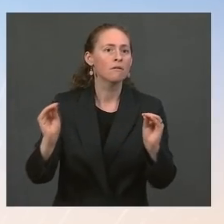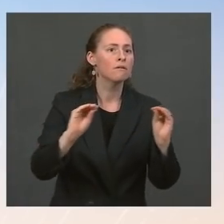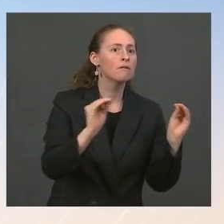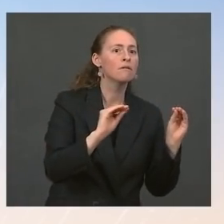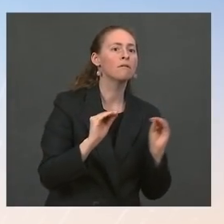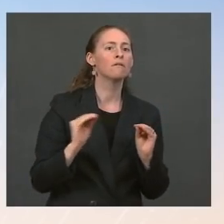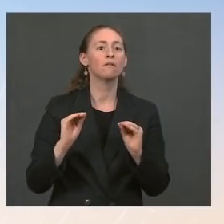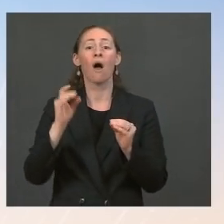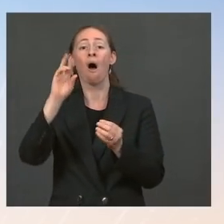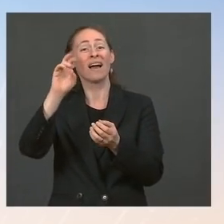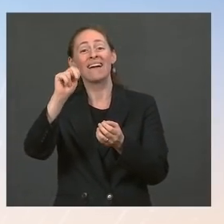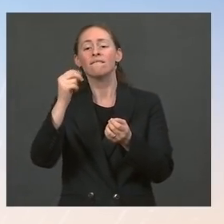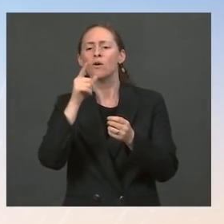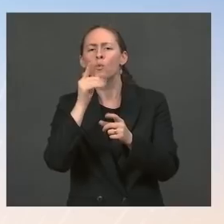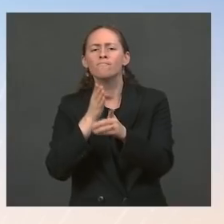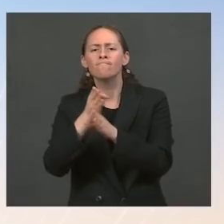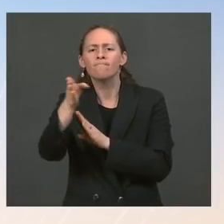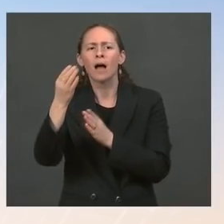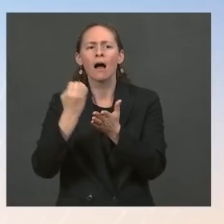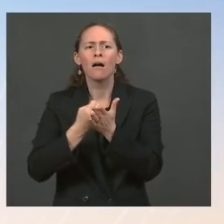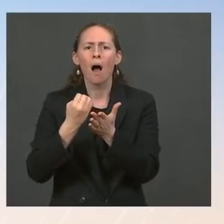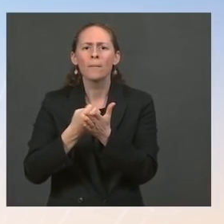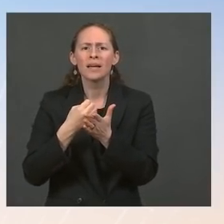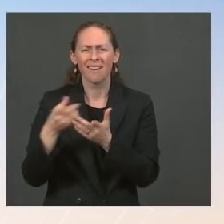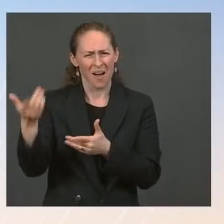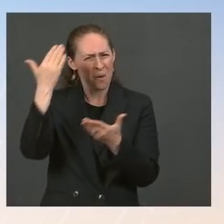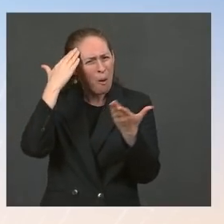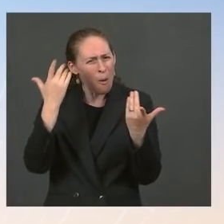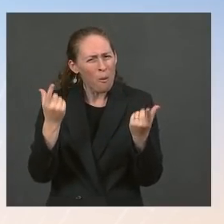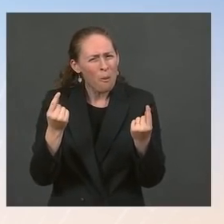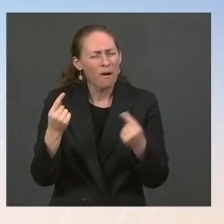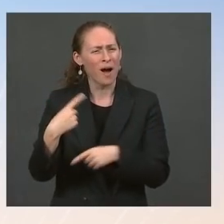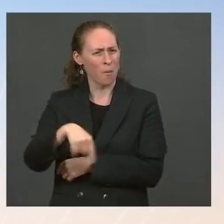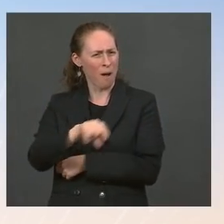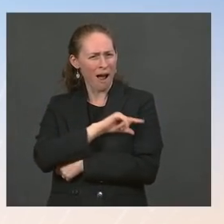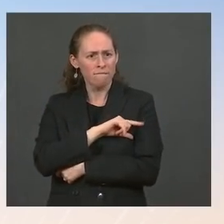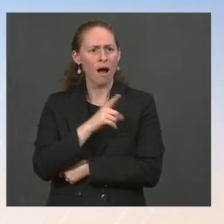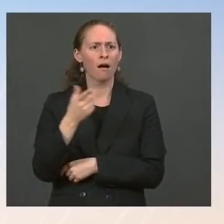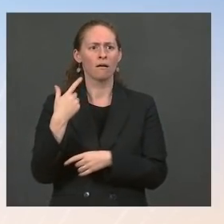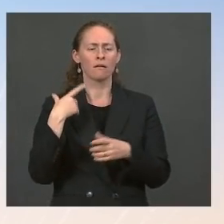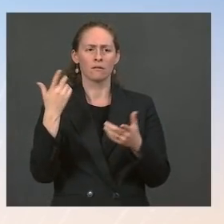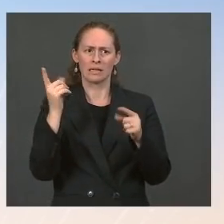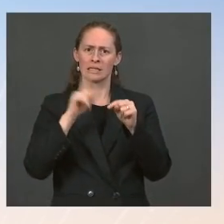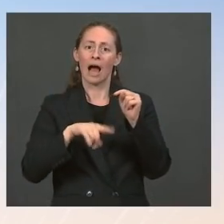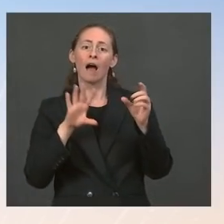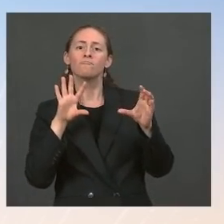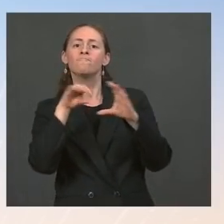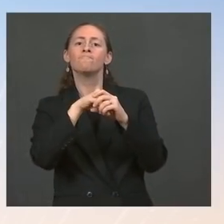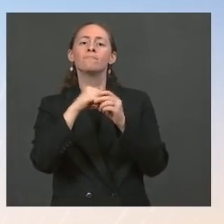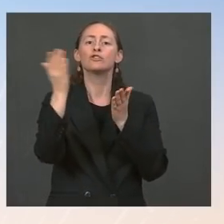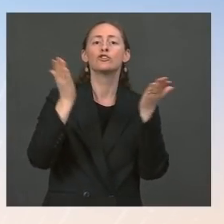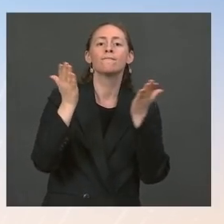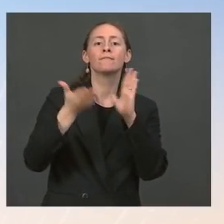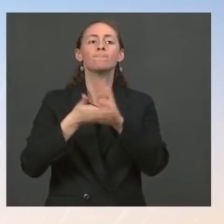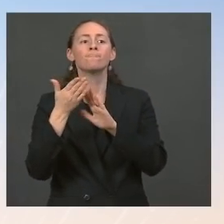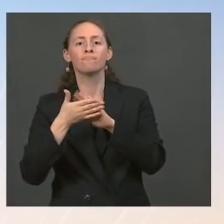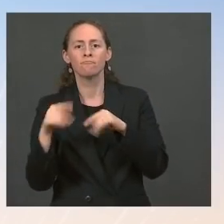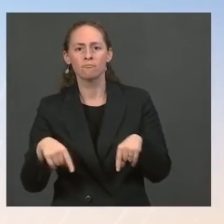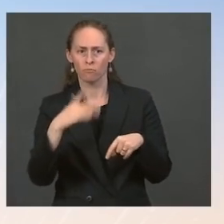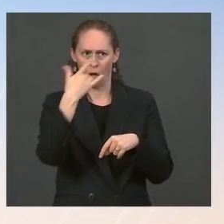who are unquestionably qualified but have been unable to move forward and serve in these positions. So, I would say the blame is clear.